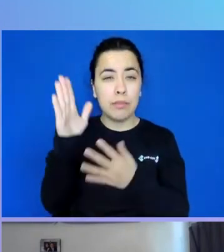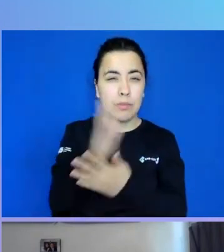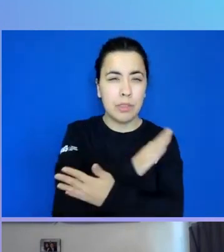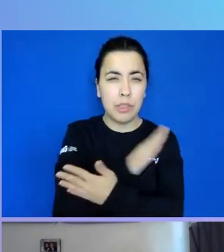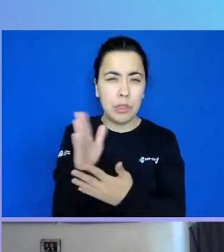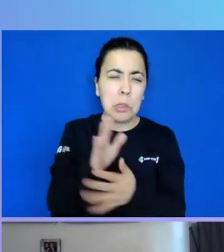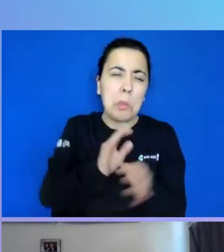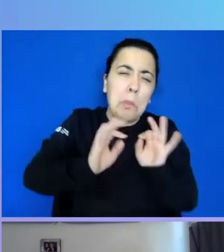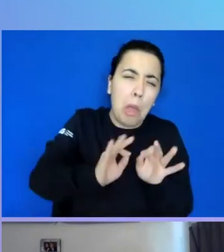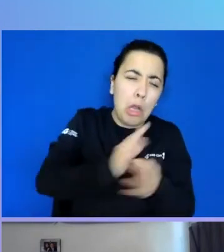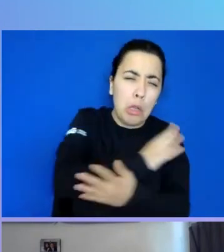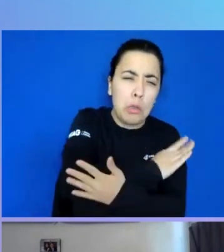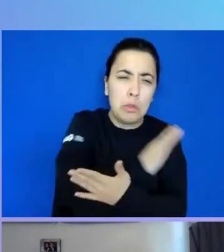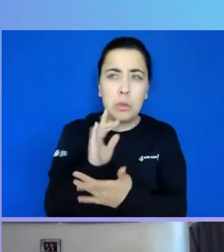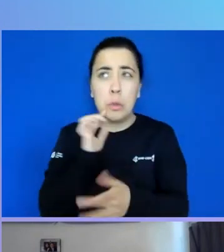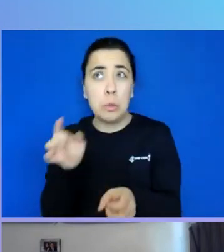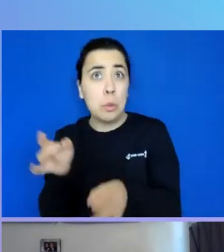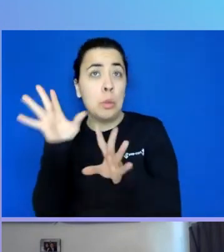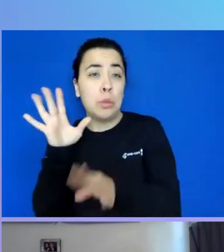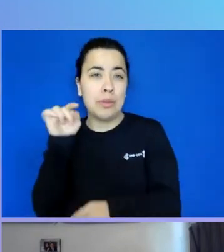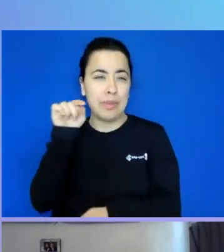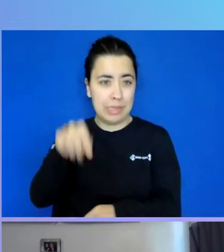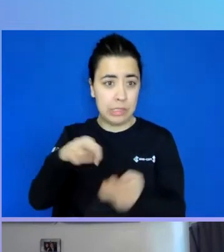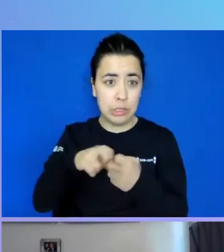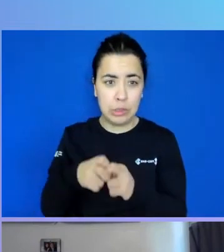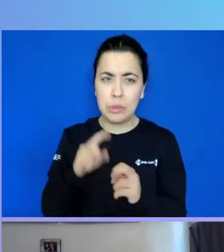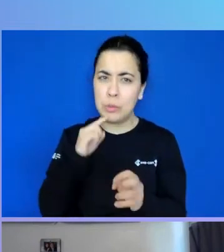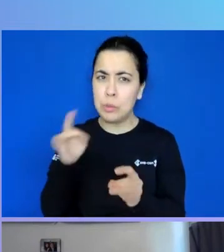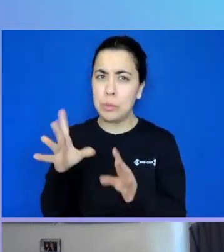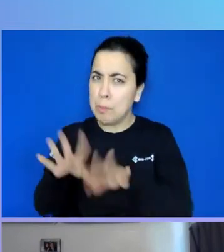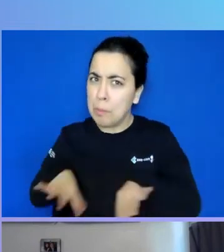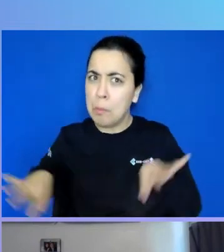critical. This specific issue is critical. It is showing me what